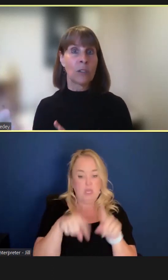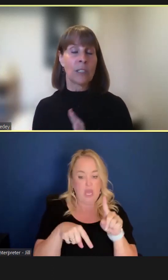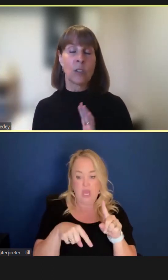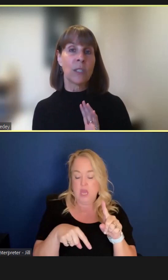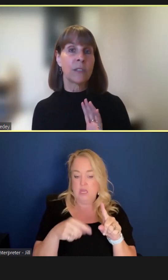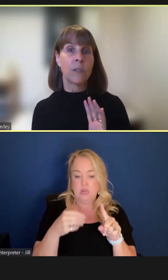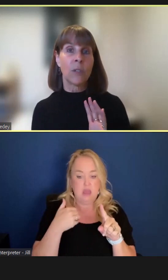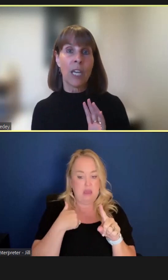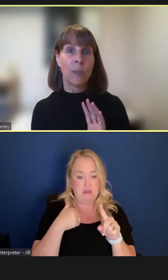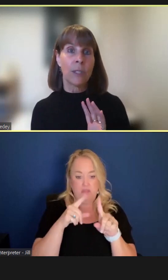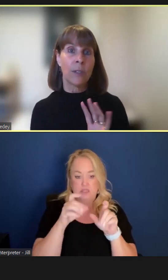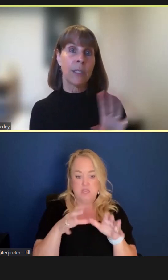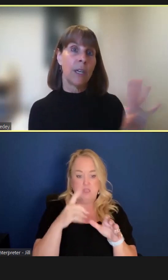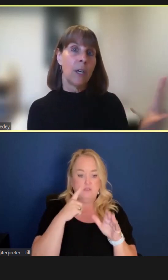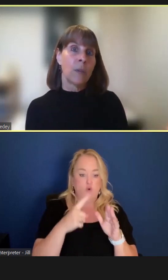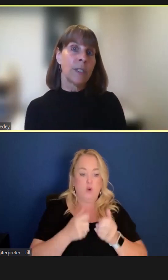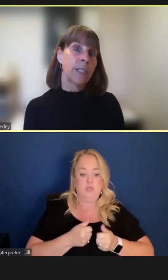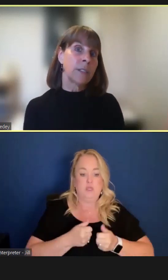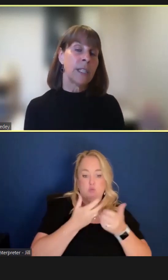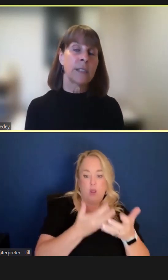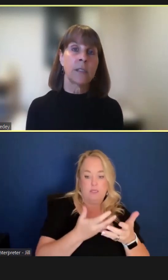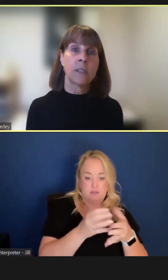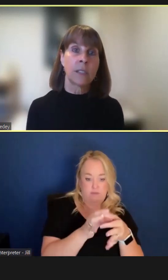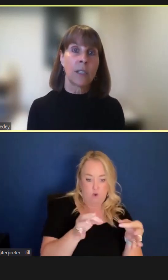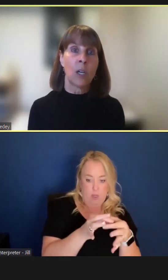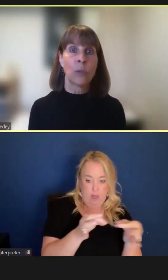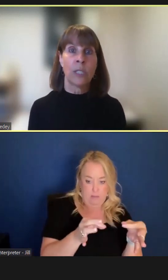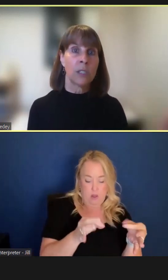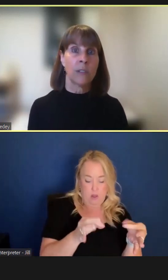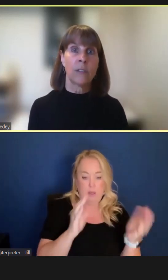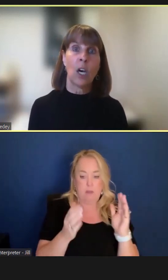expressive vocabulary with another test that looked at comprehension of complex